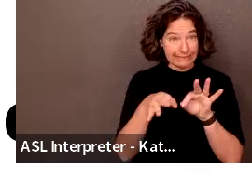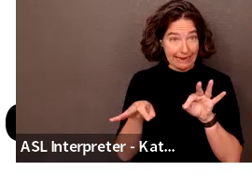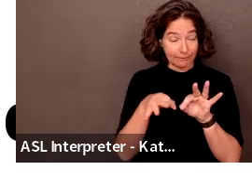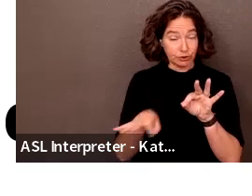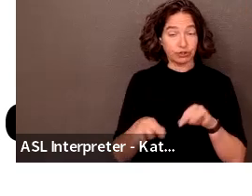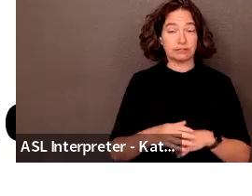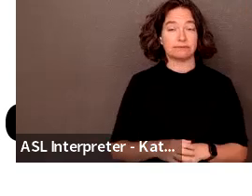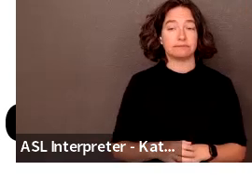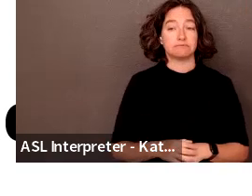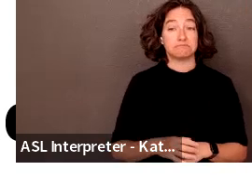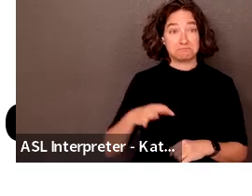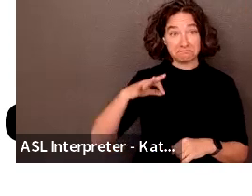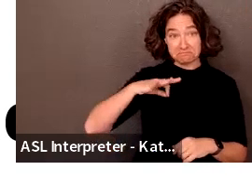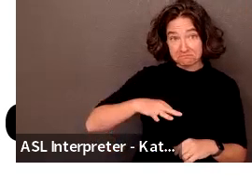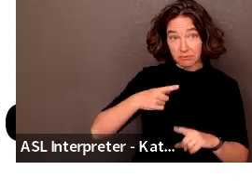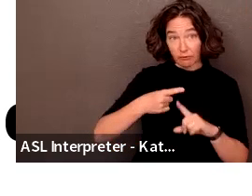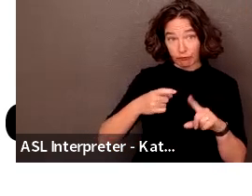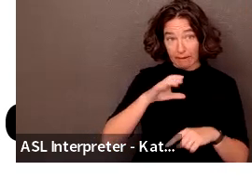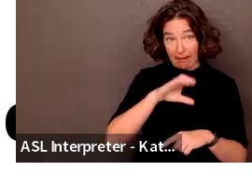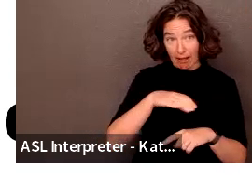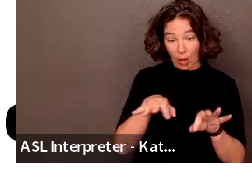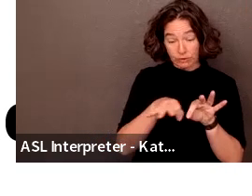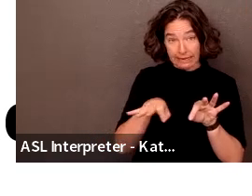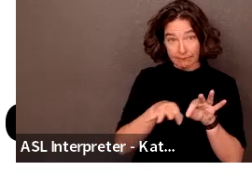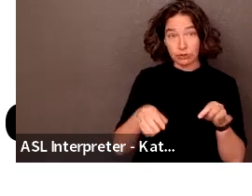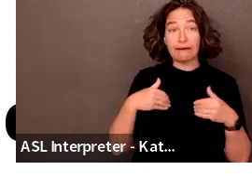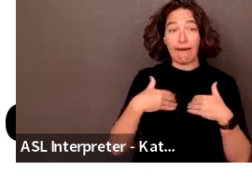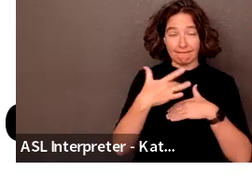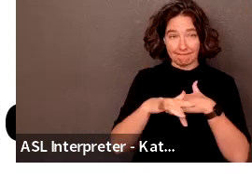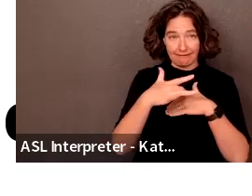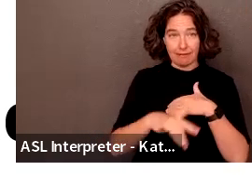hand, one of us will come and get you a hearing loop and